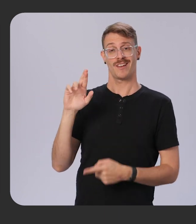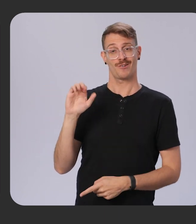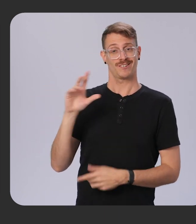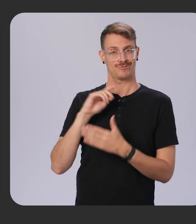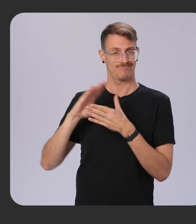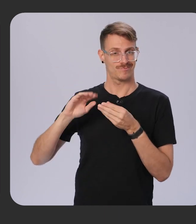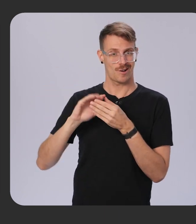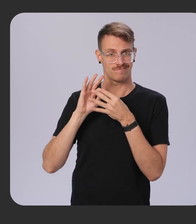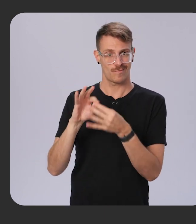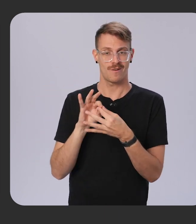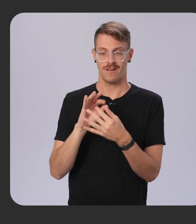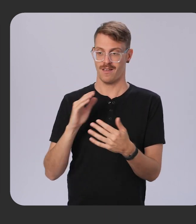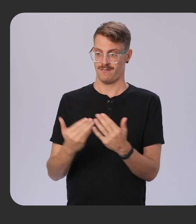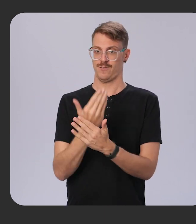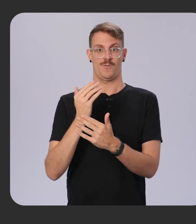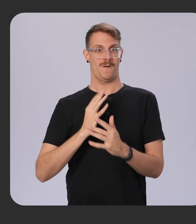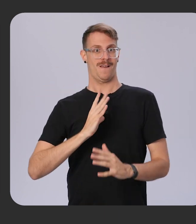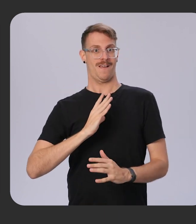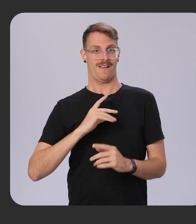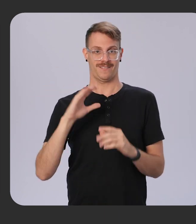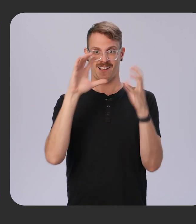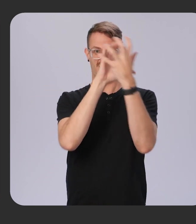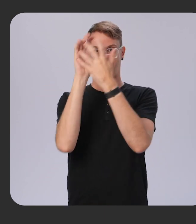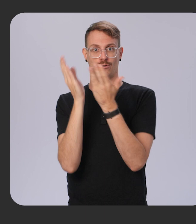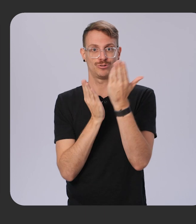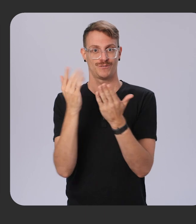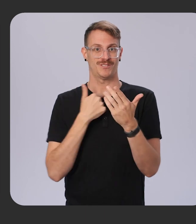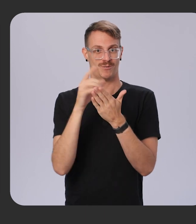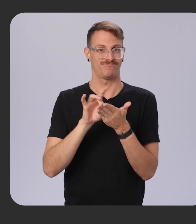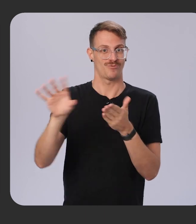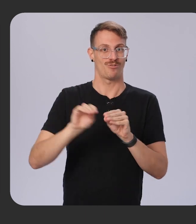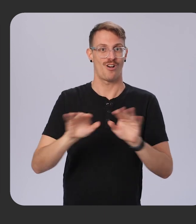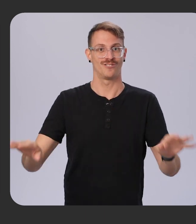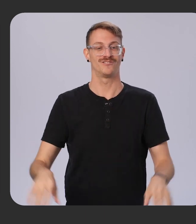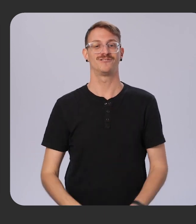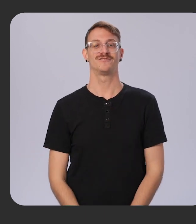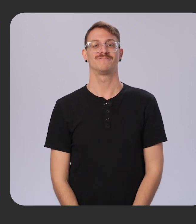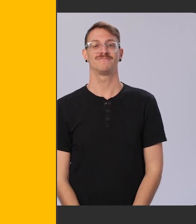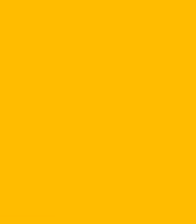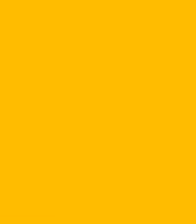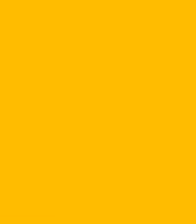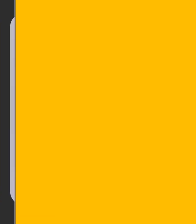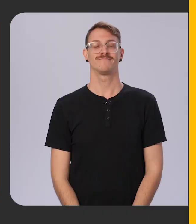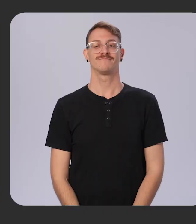to talk about the new exciting cloud services that we are launching. Thanks, Jared.